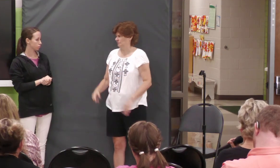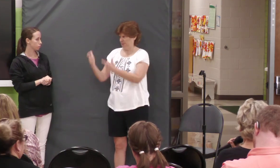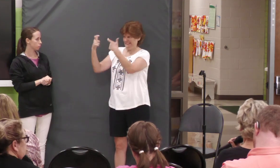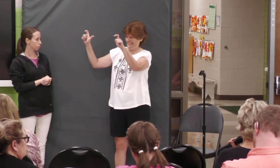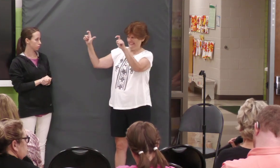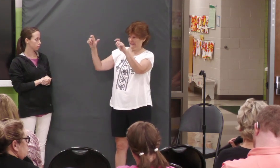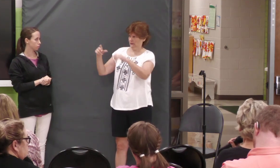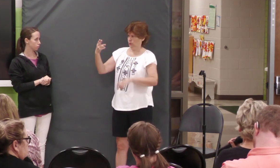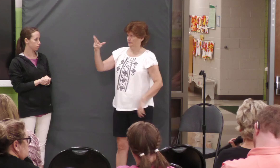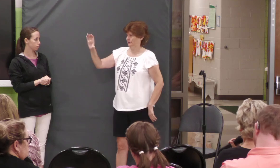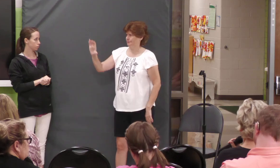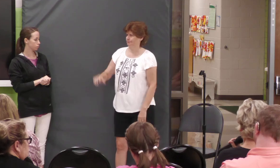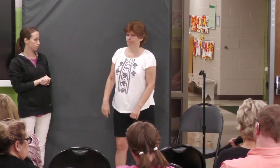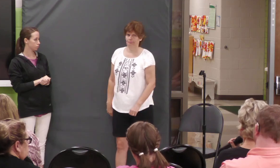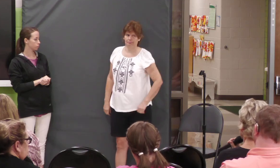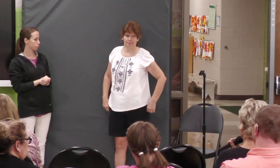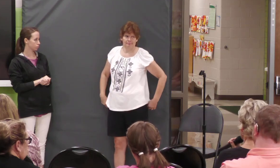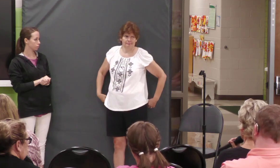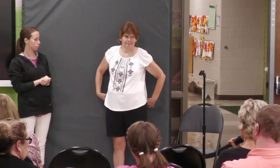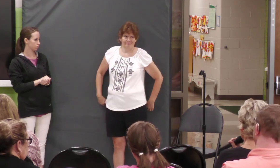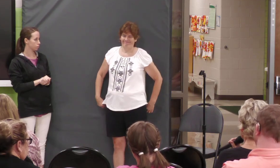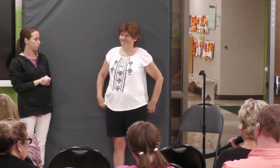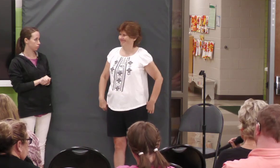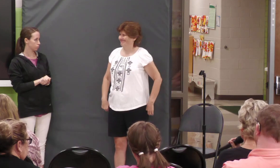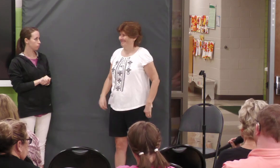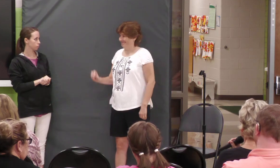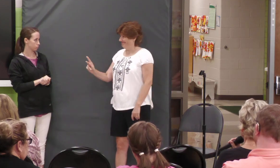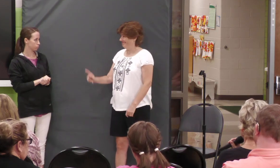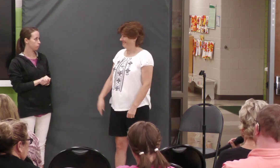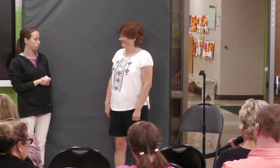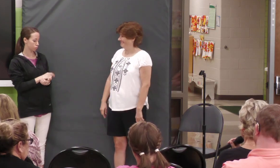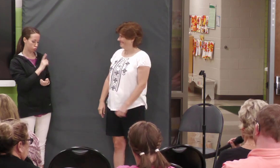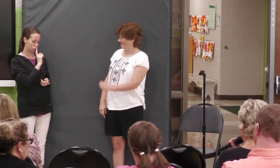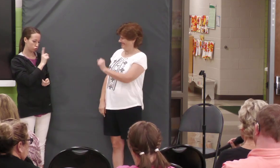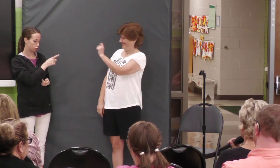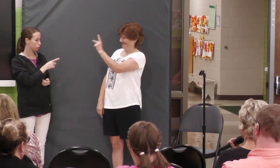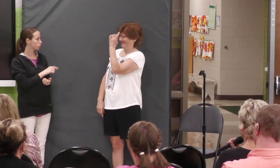follow we would like to know by February so that we could do something then sure okay